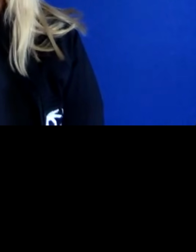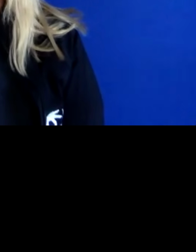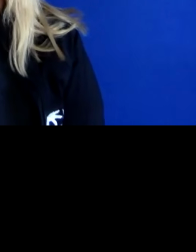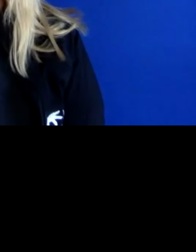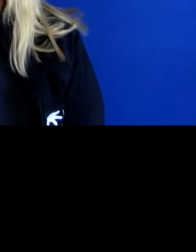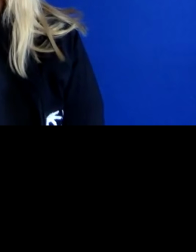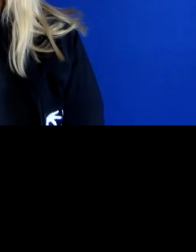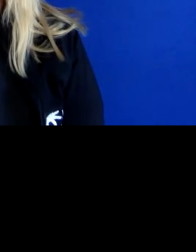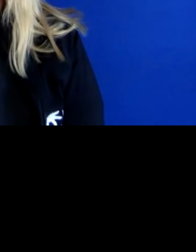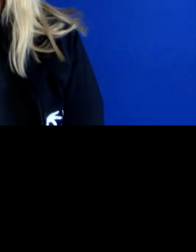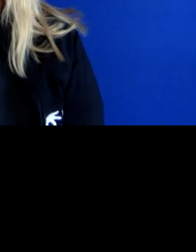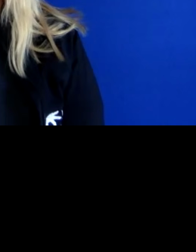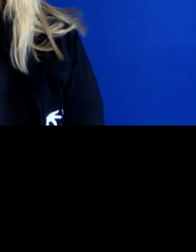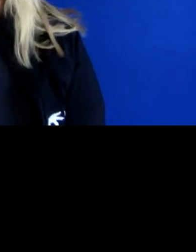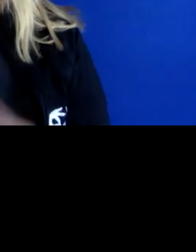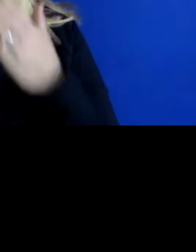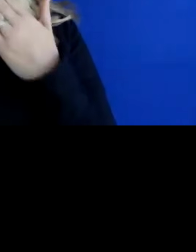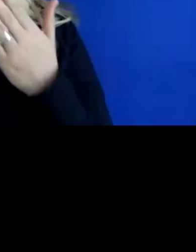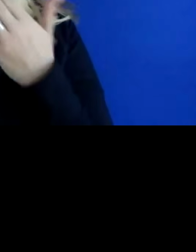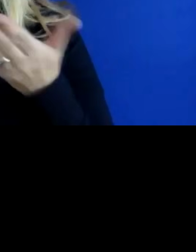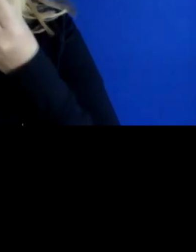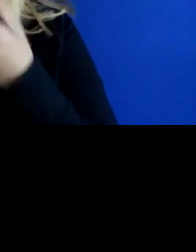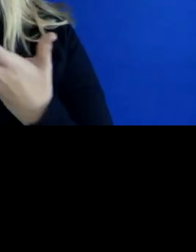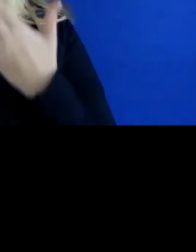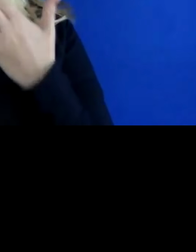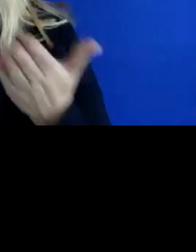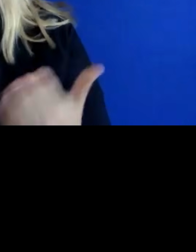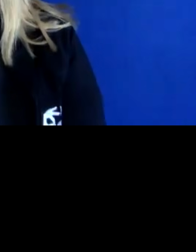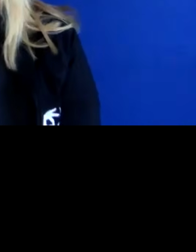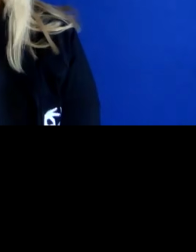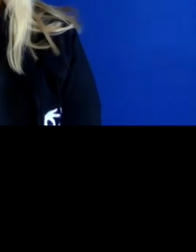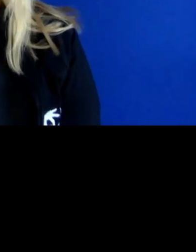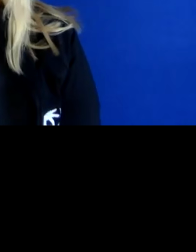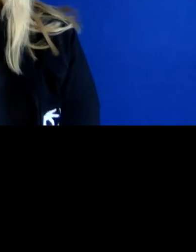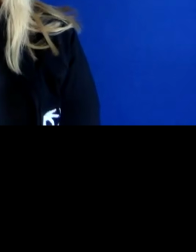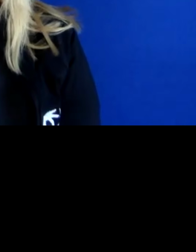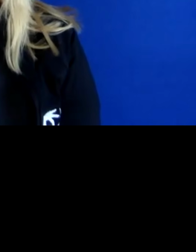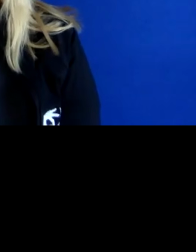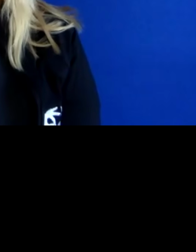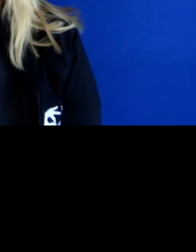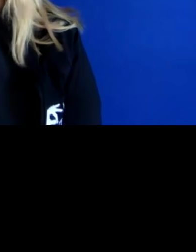Cool. Well, thank you for sharing that with us. I think we're almost to the end of our time.